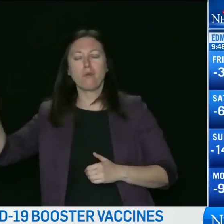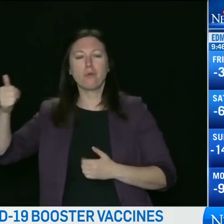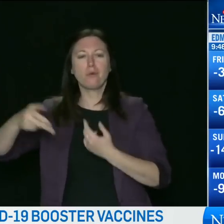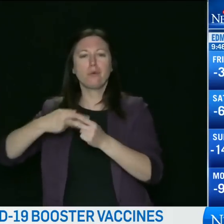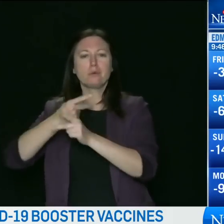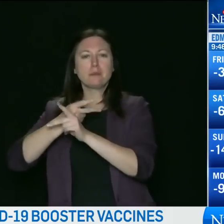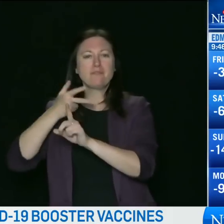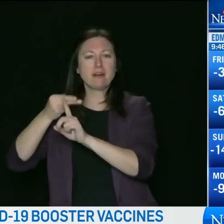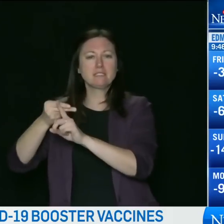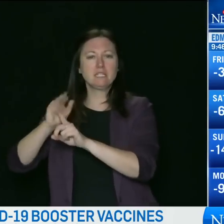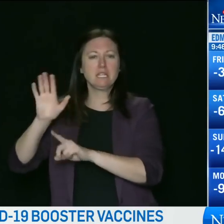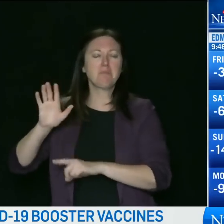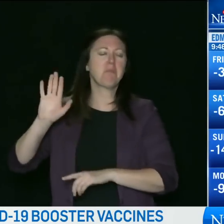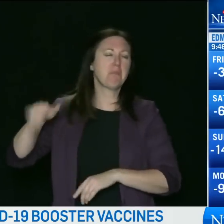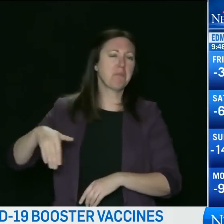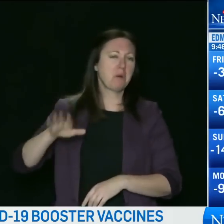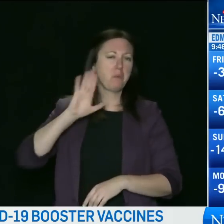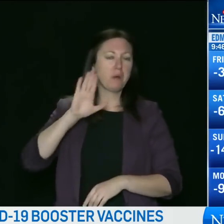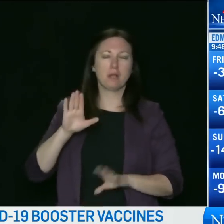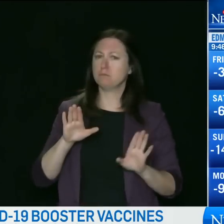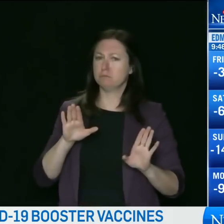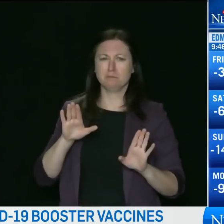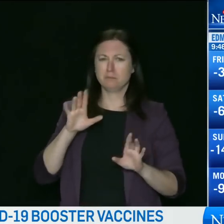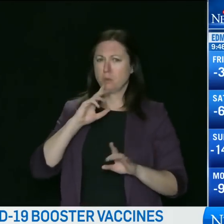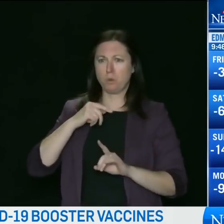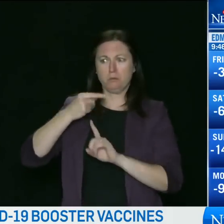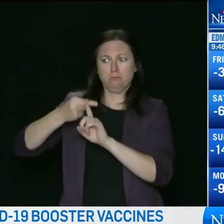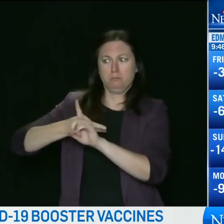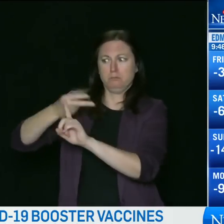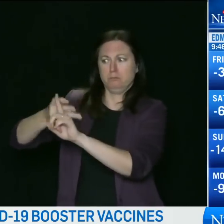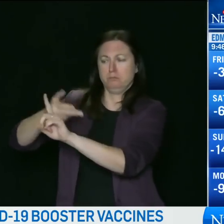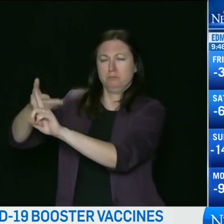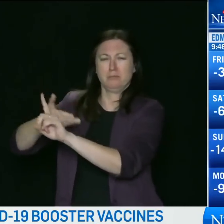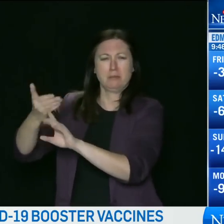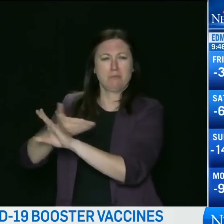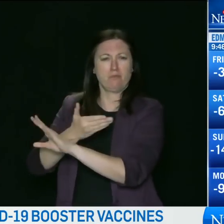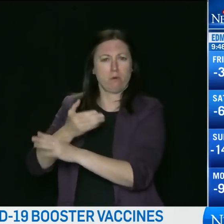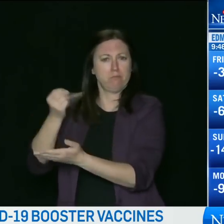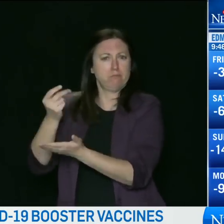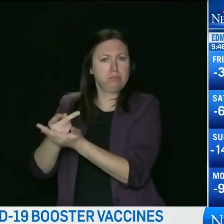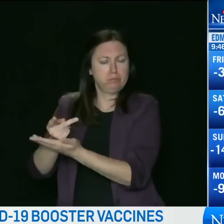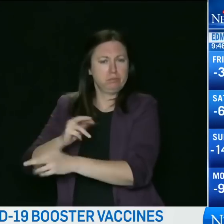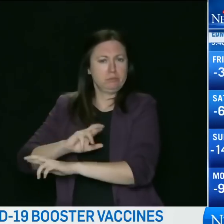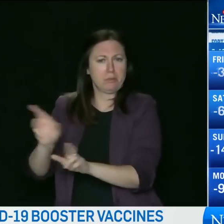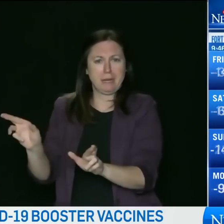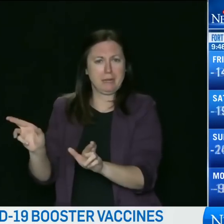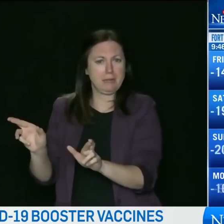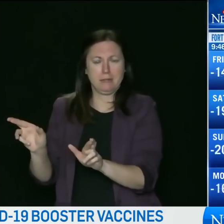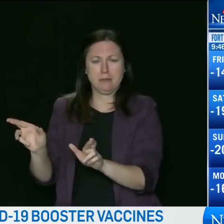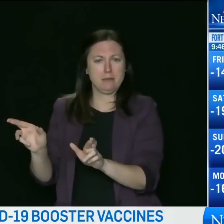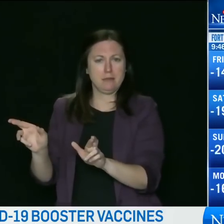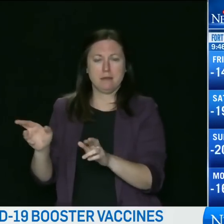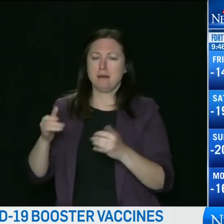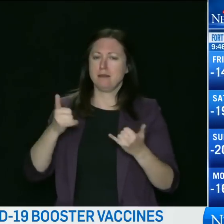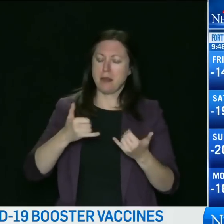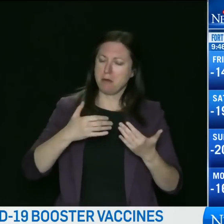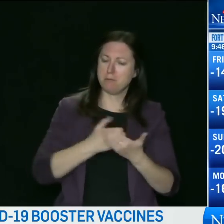GOOD IDEA TO WAIT FOR ANOTHER VACCINE TO COME OUT LATER ON